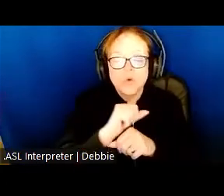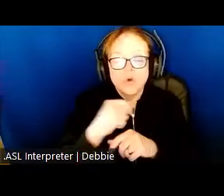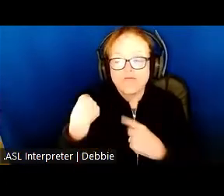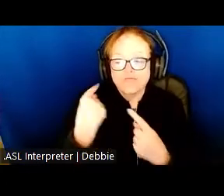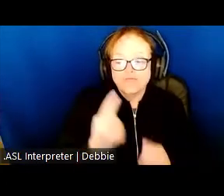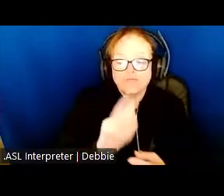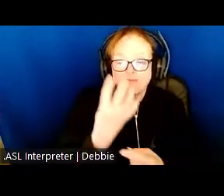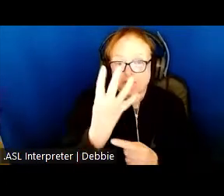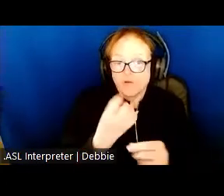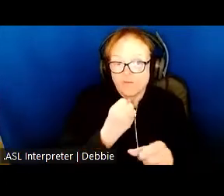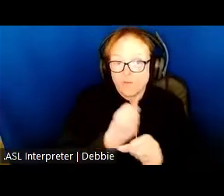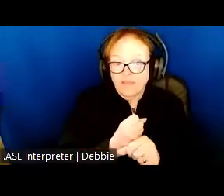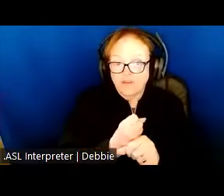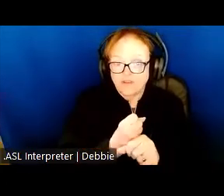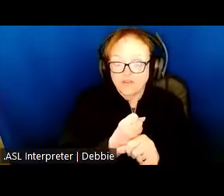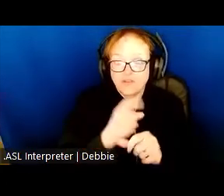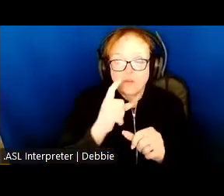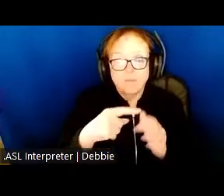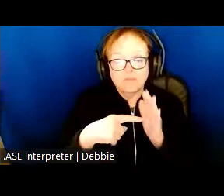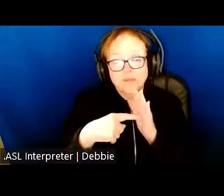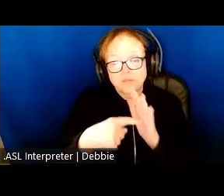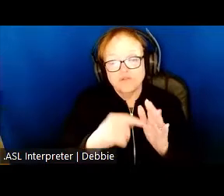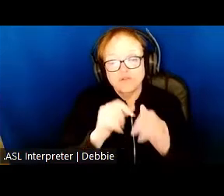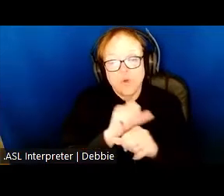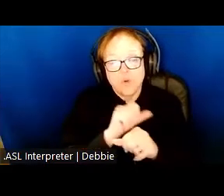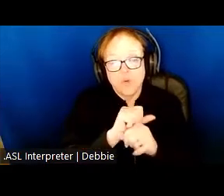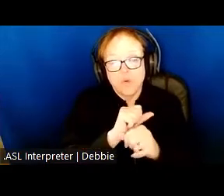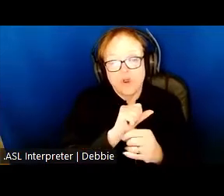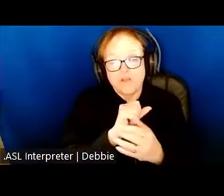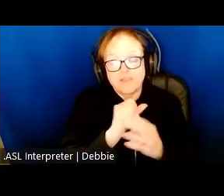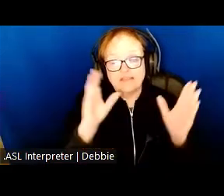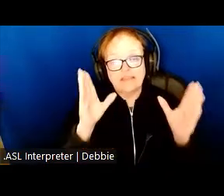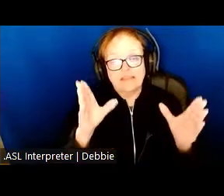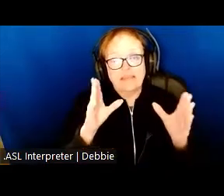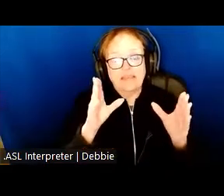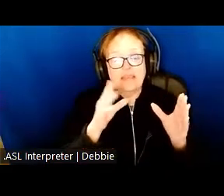must be able to submit work that falls within the parameters of one of the categories offered